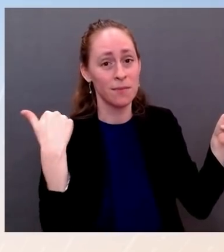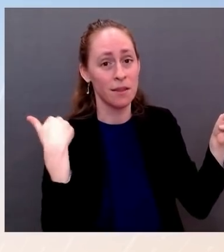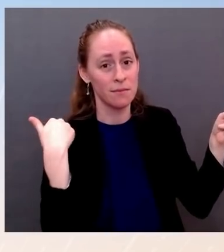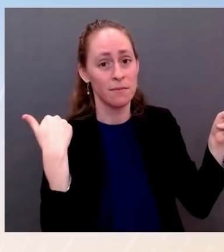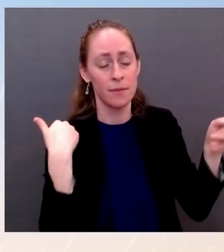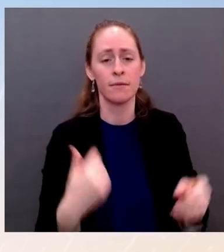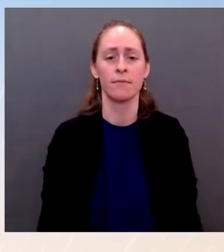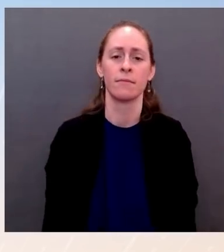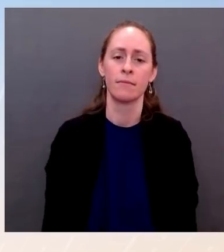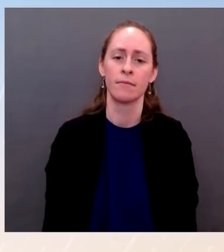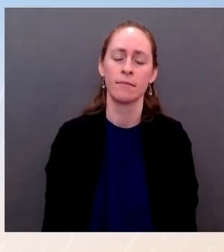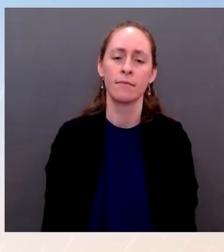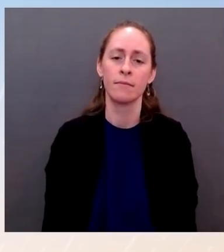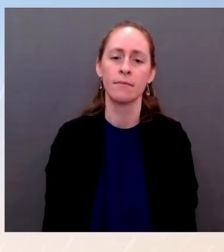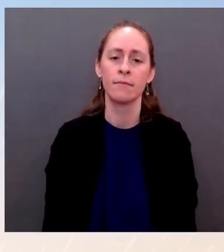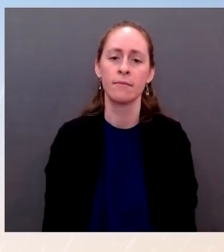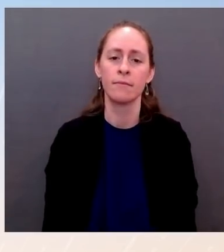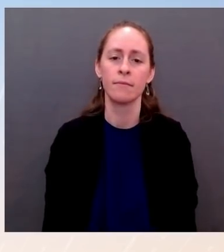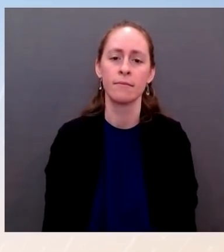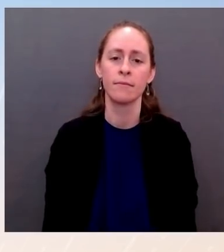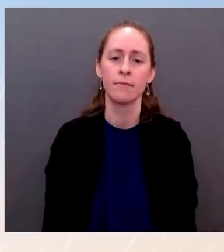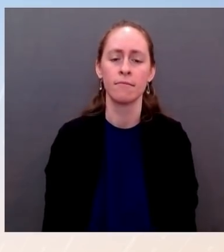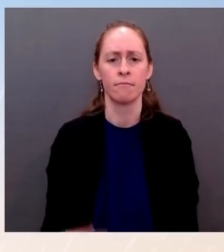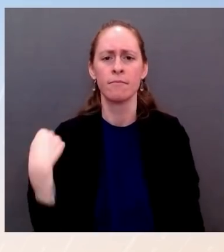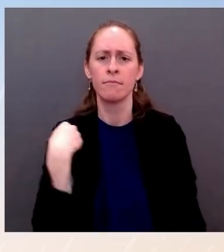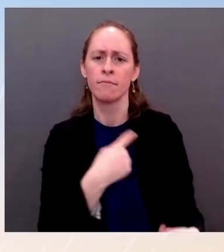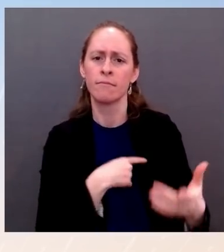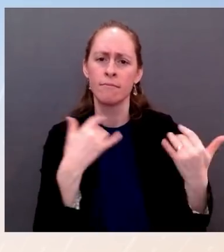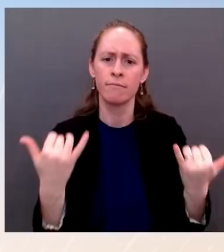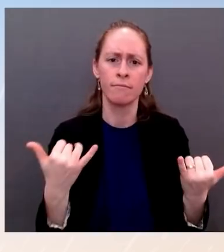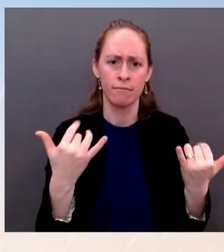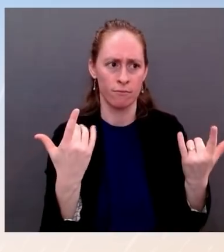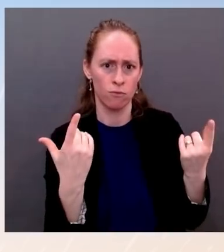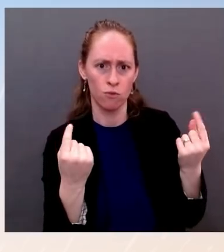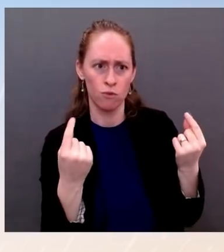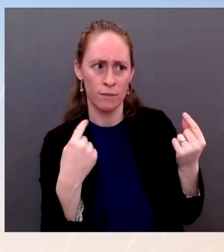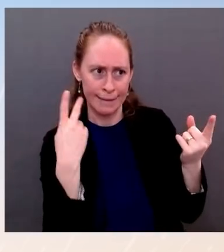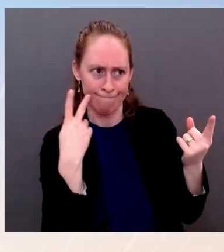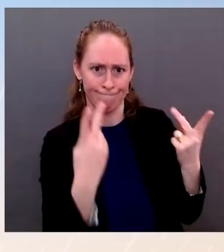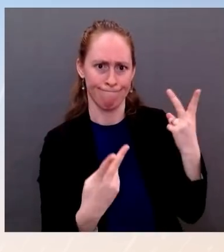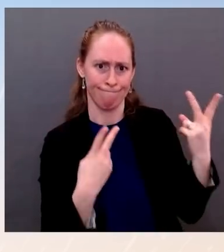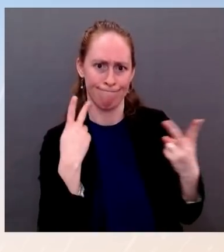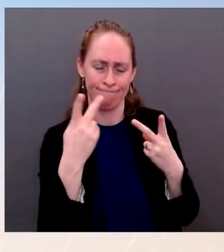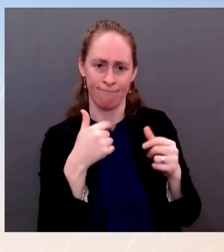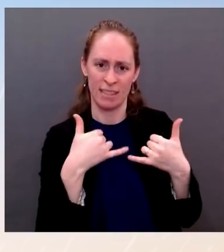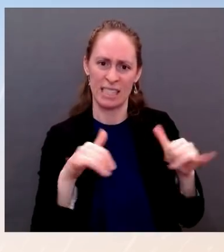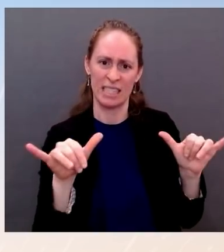sustained buildup of military pressure on Ukraine. We are doing so in lockstep with Allies and partners.